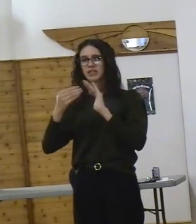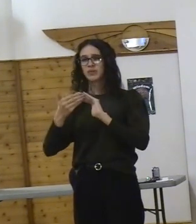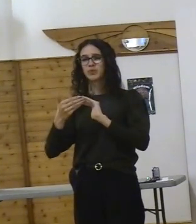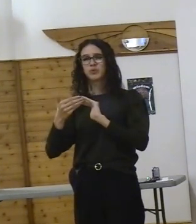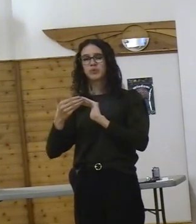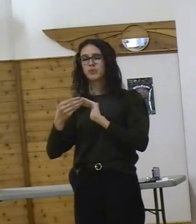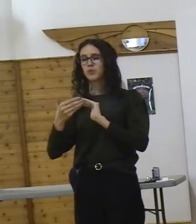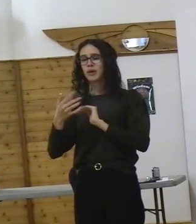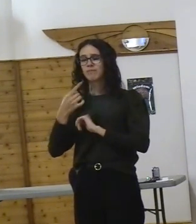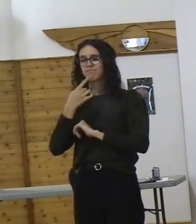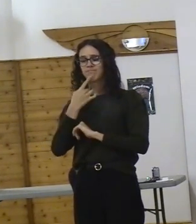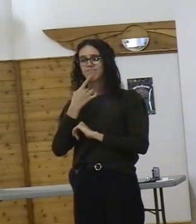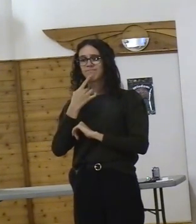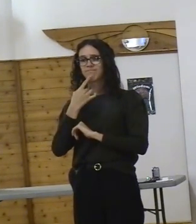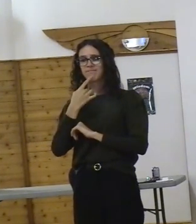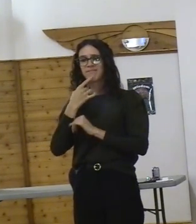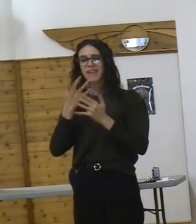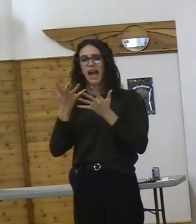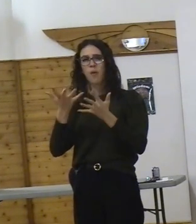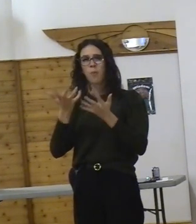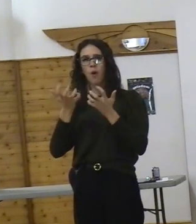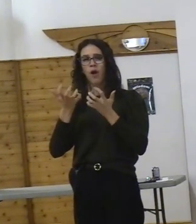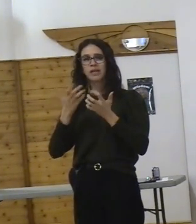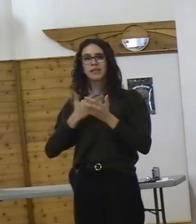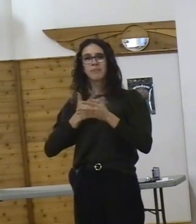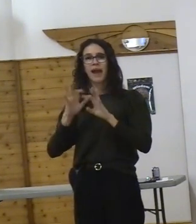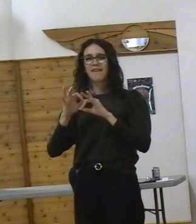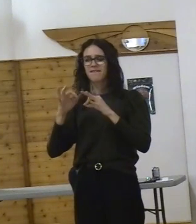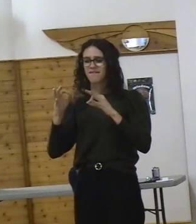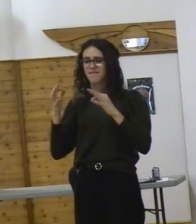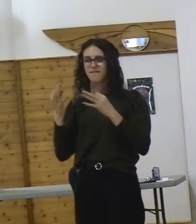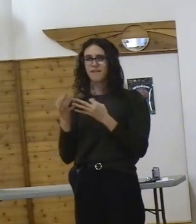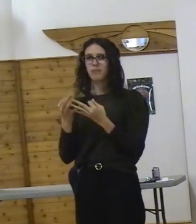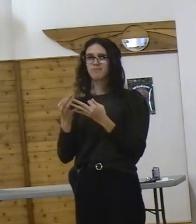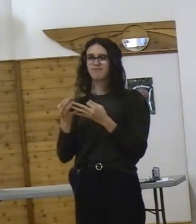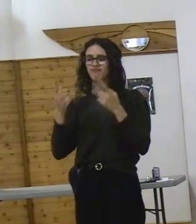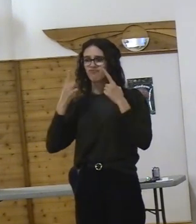And I want my family to get justice.